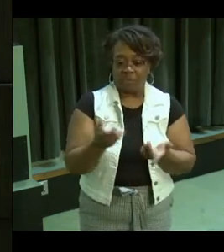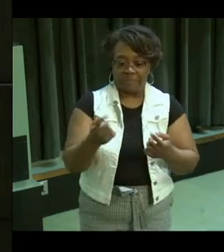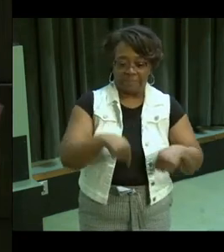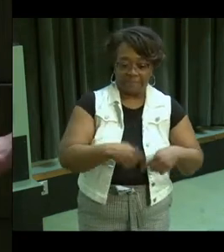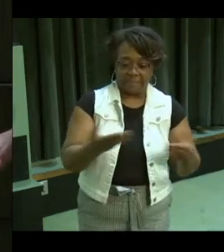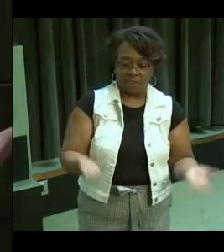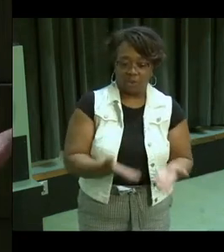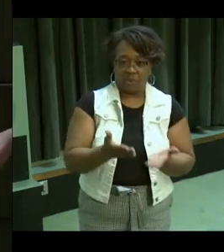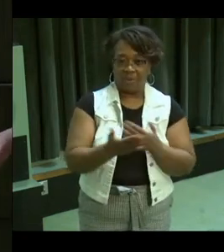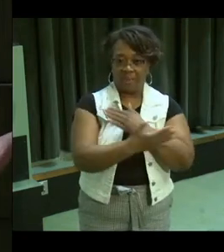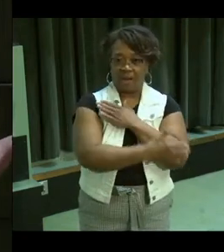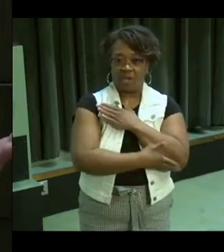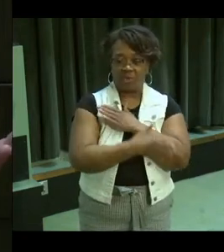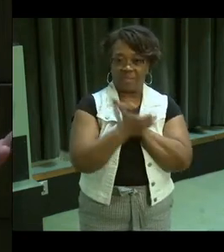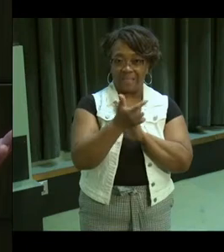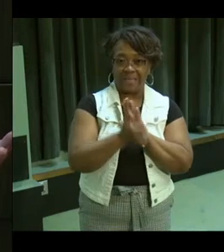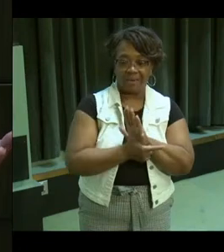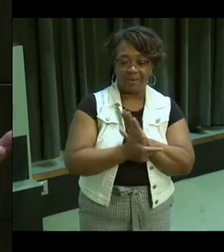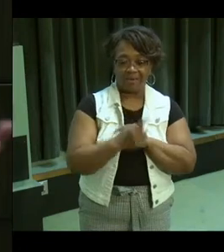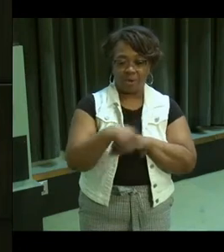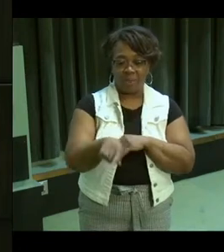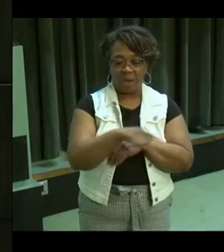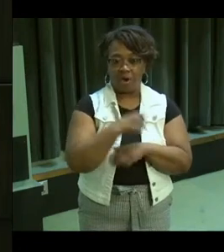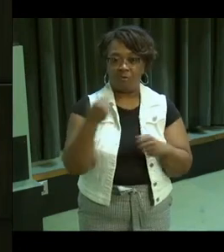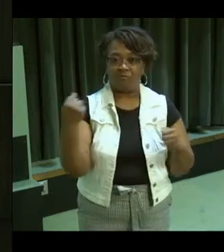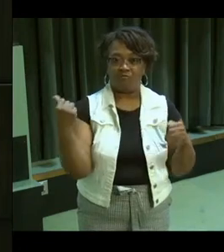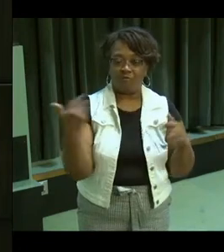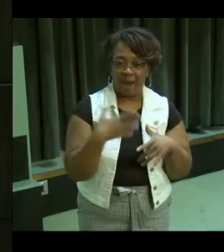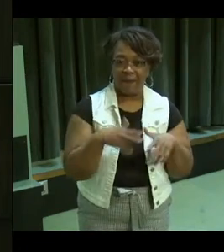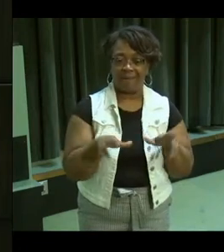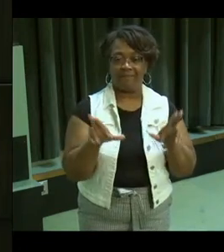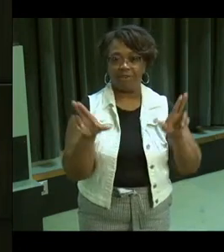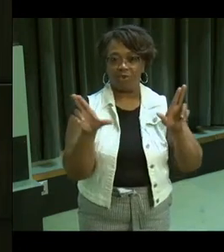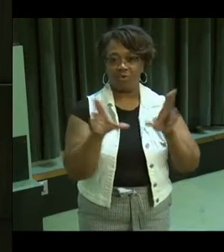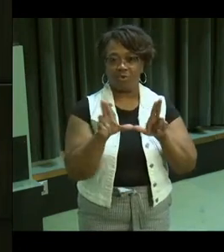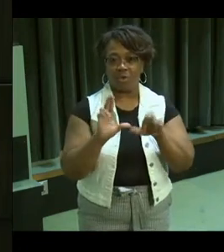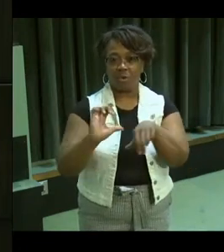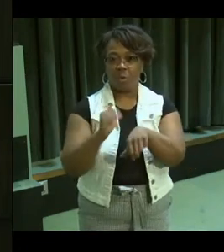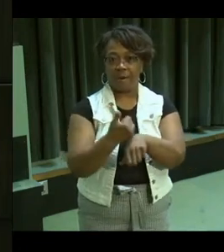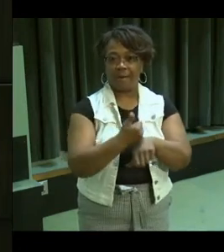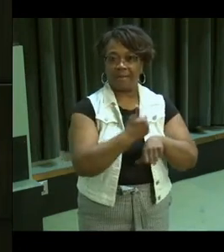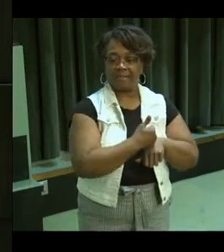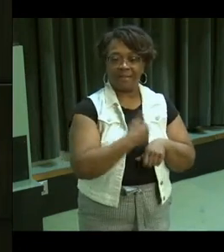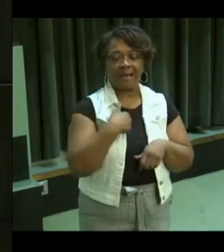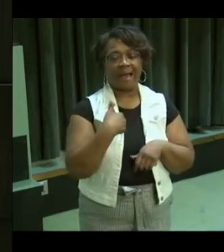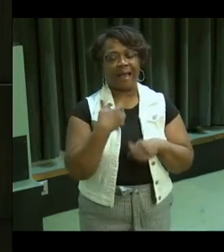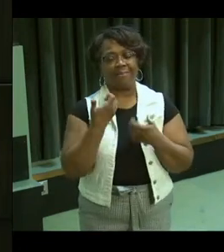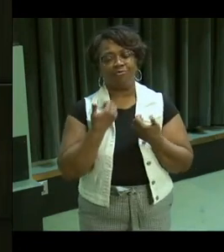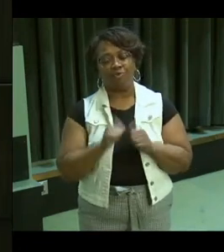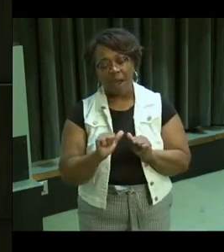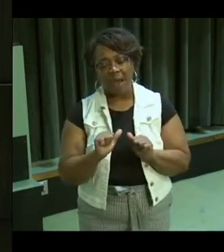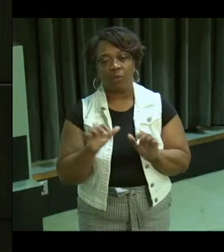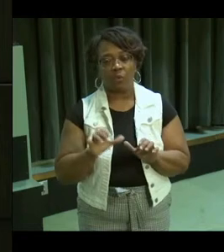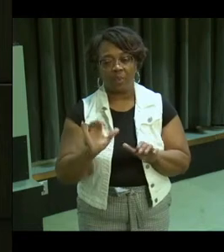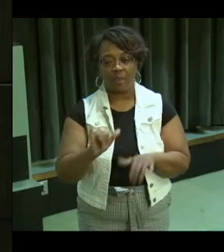of union organizing. I have